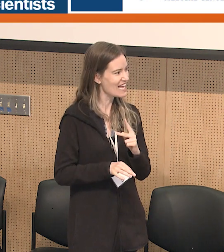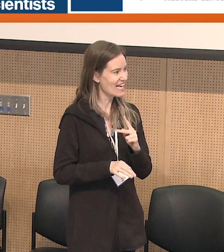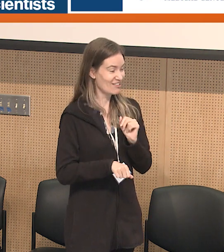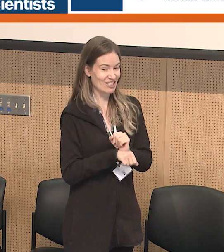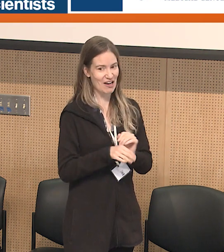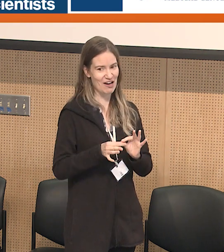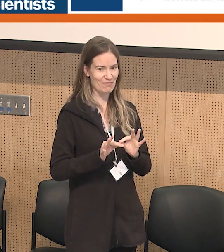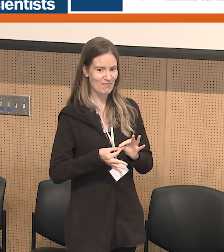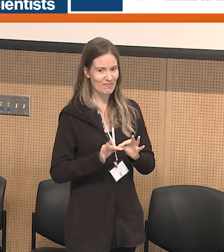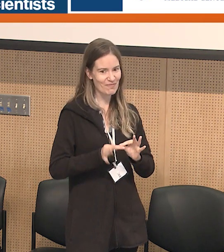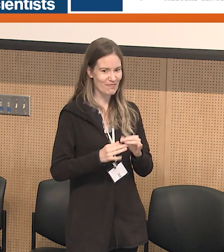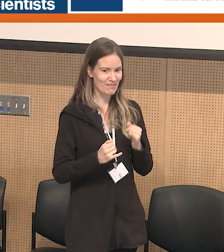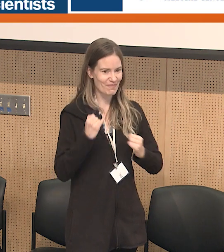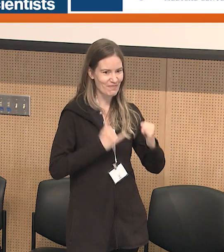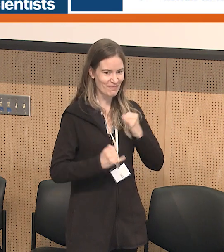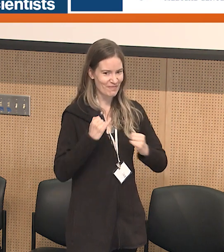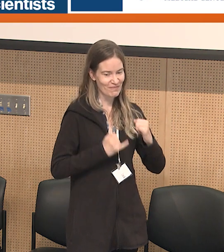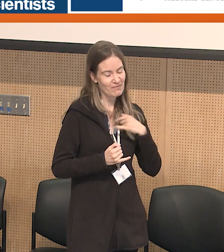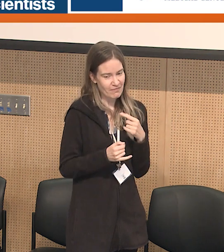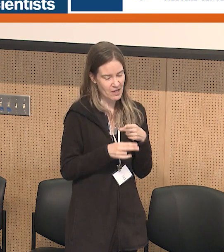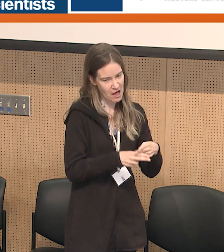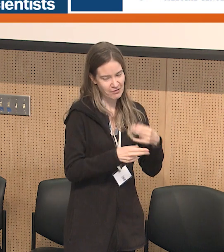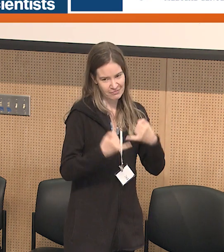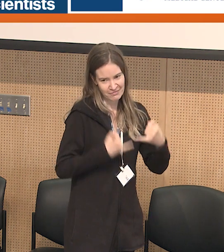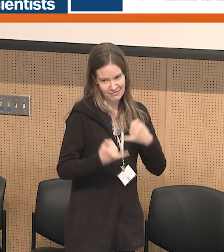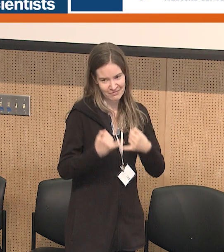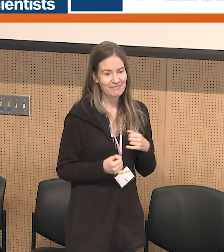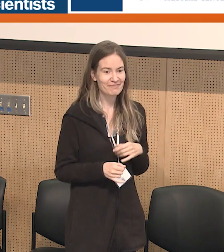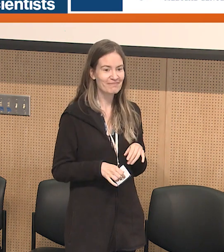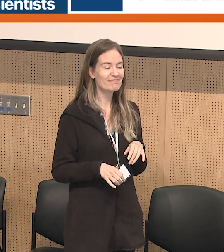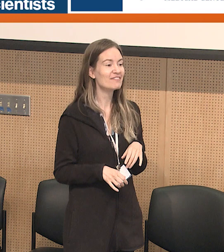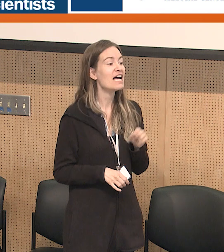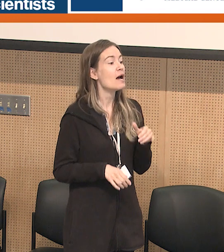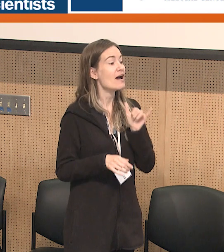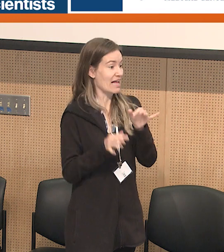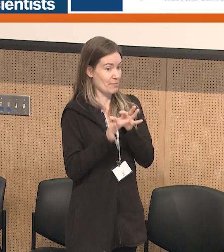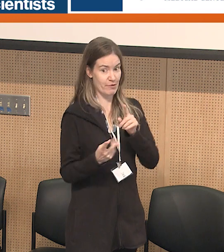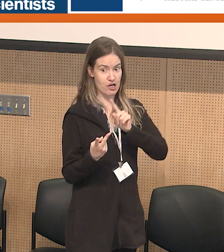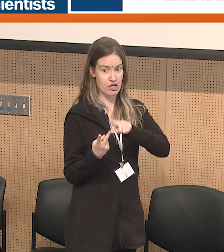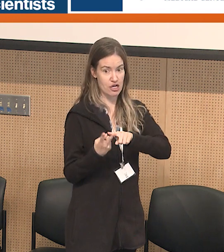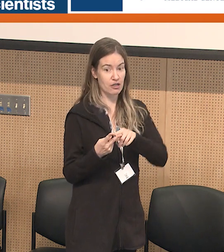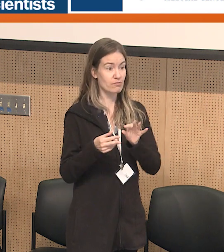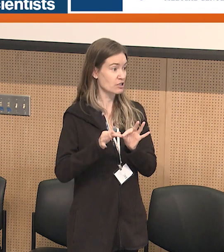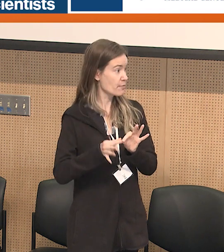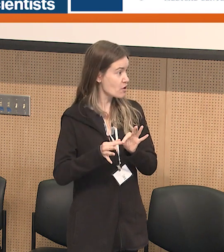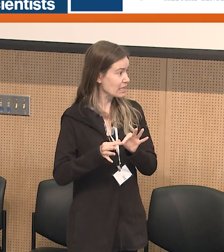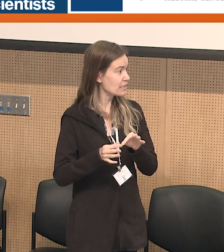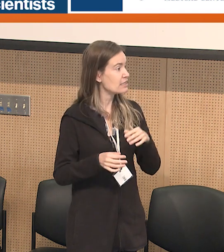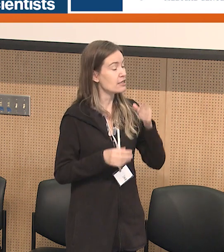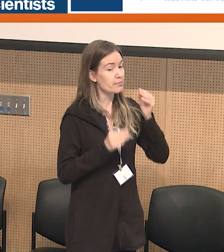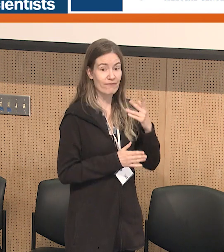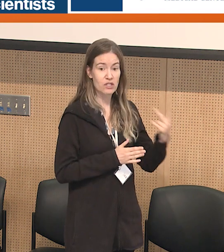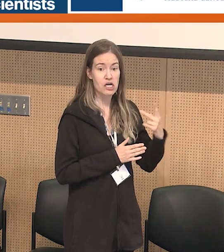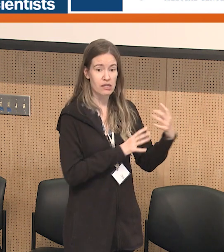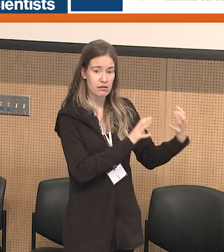This was a missionary in church and it was interesting to get the information clearly interpreted to me.